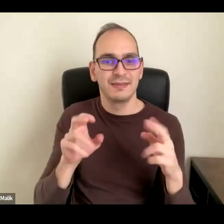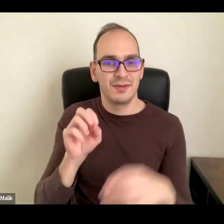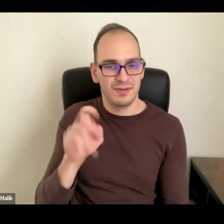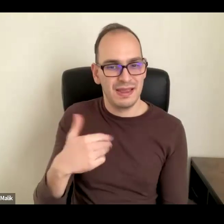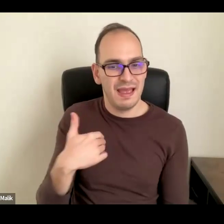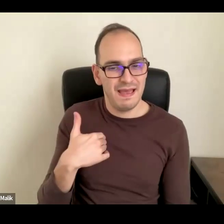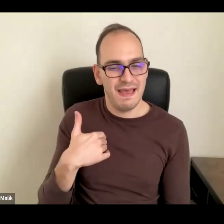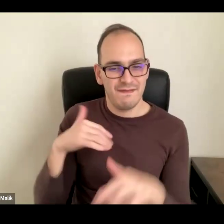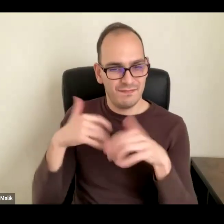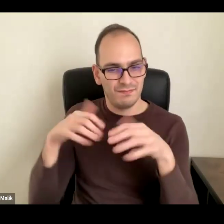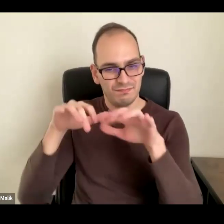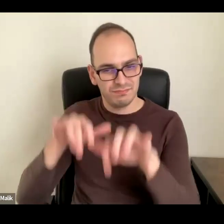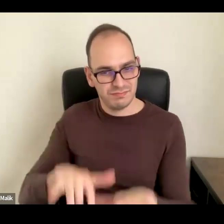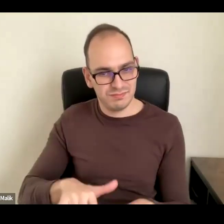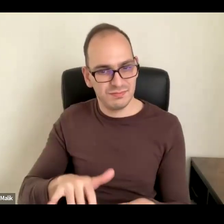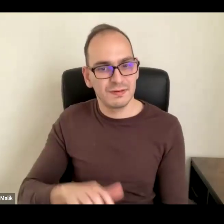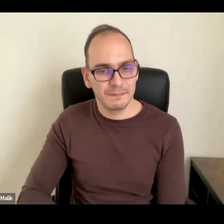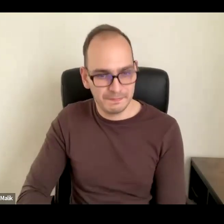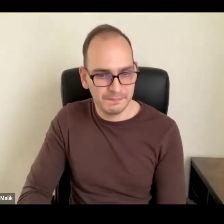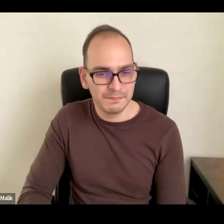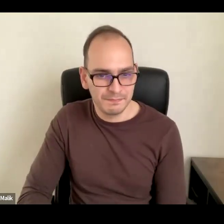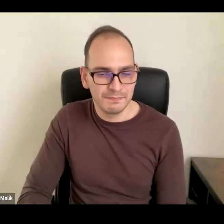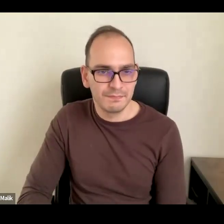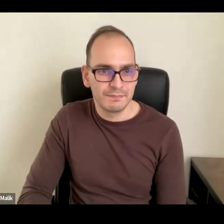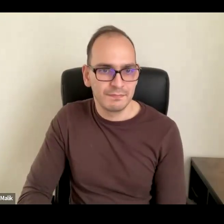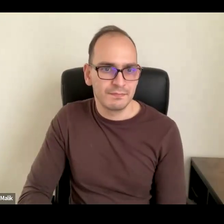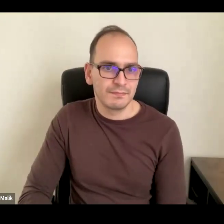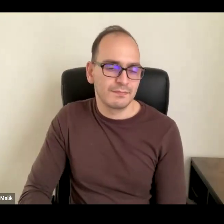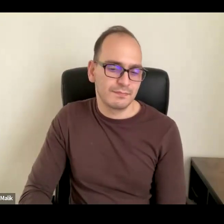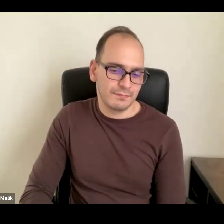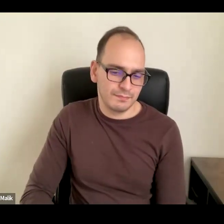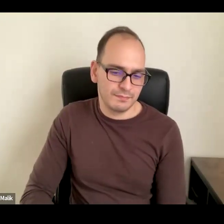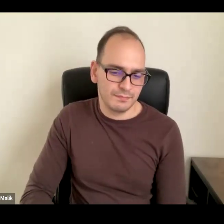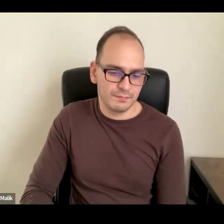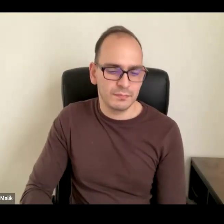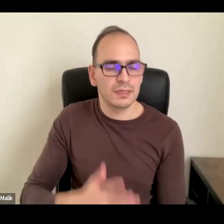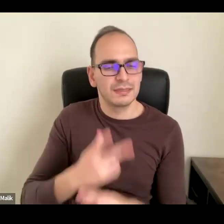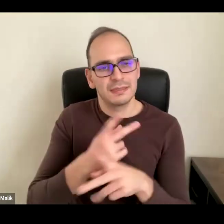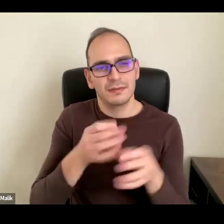in here. Let me go ahead and take care of some of the simple ones. And I appreciate, again,